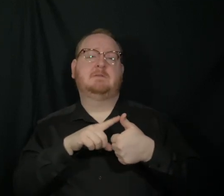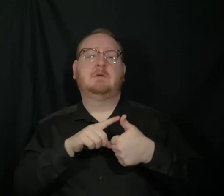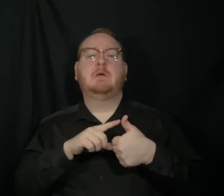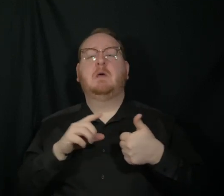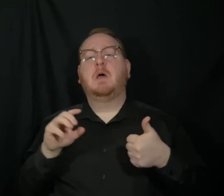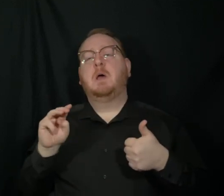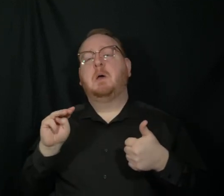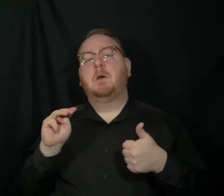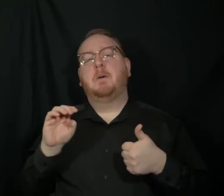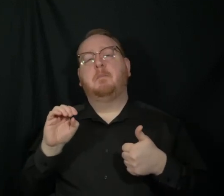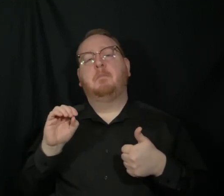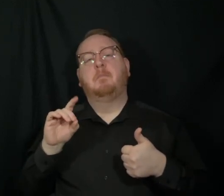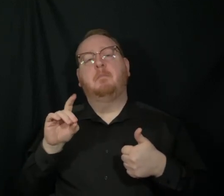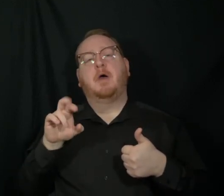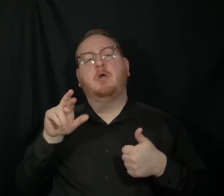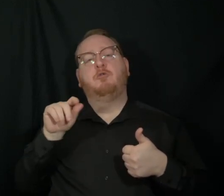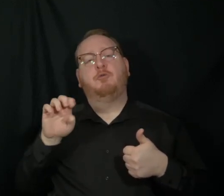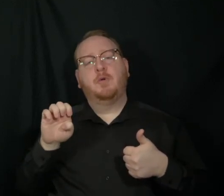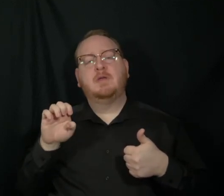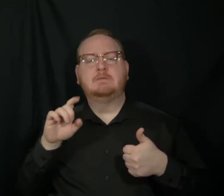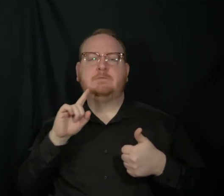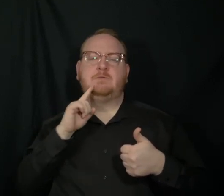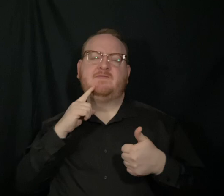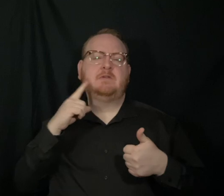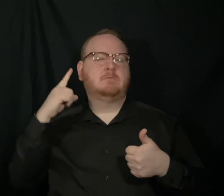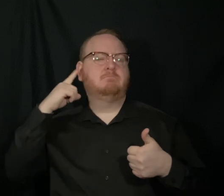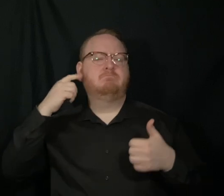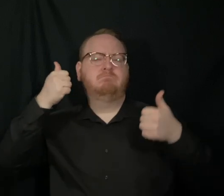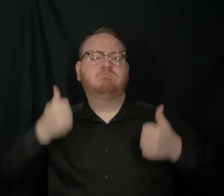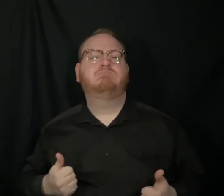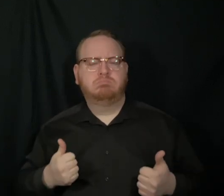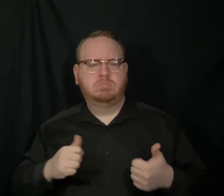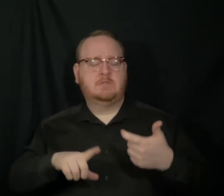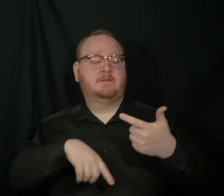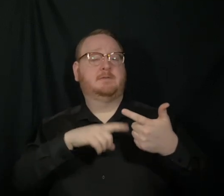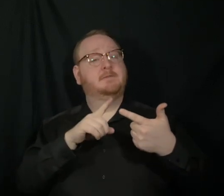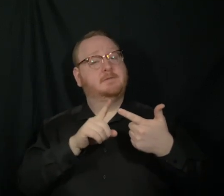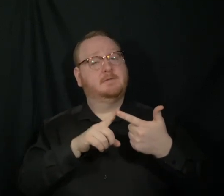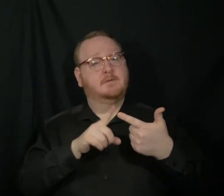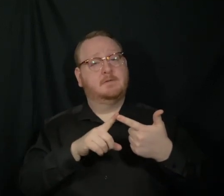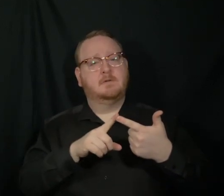severe/profound hearing loss. And he also he is peripheral